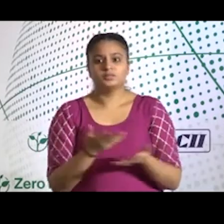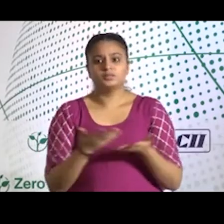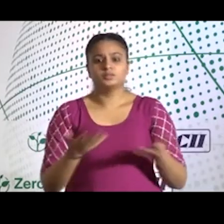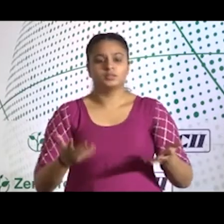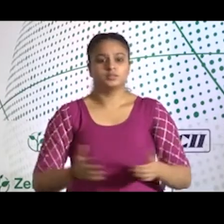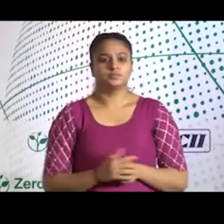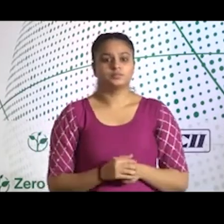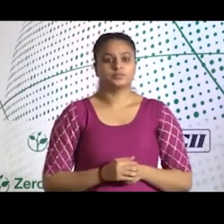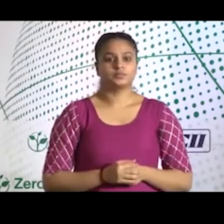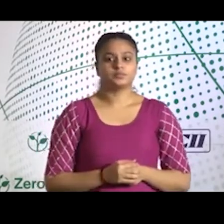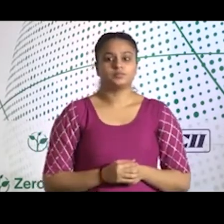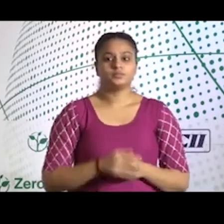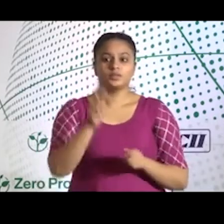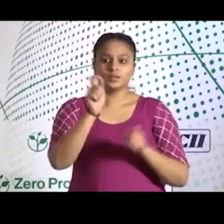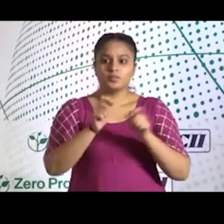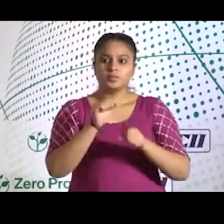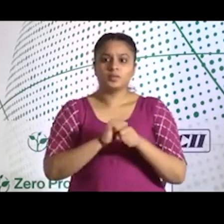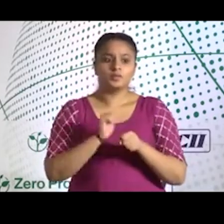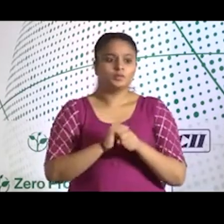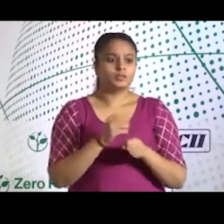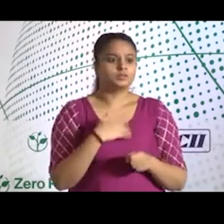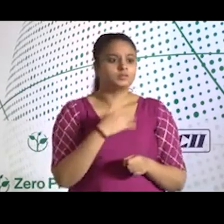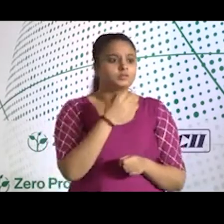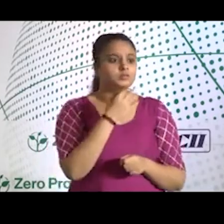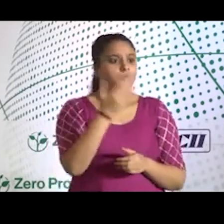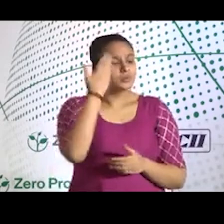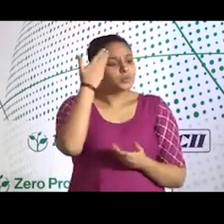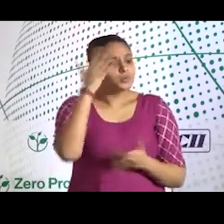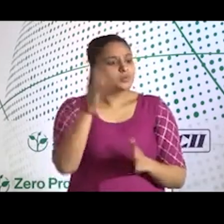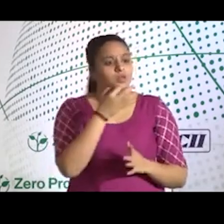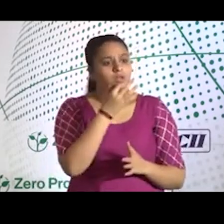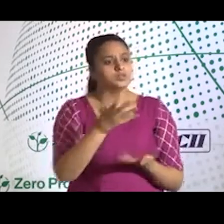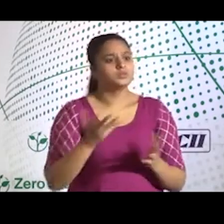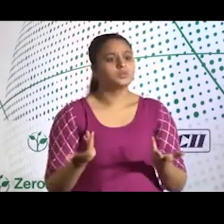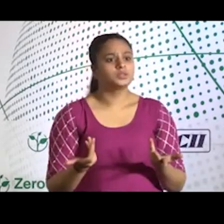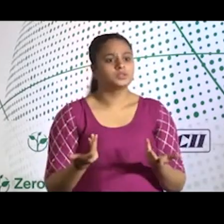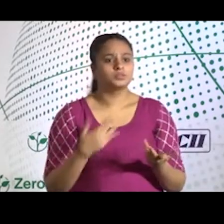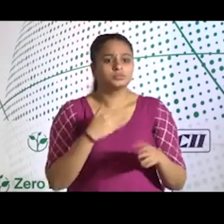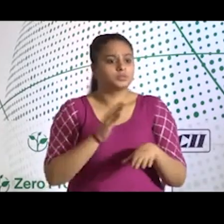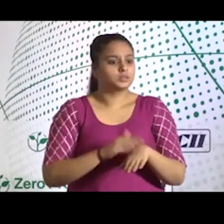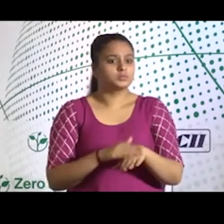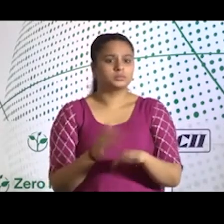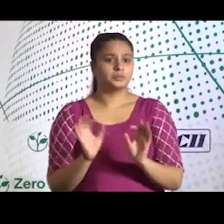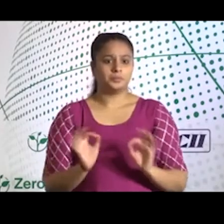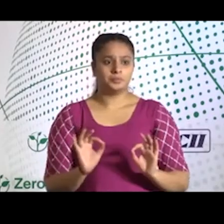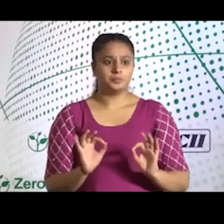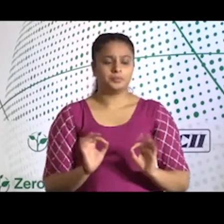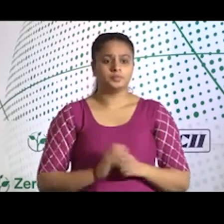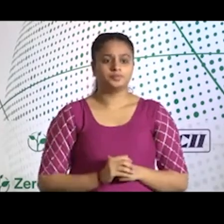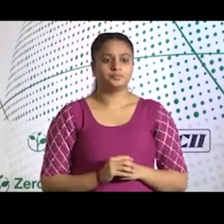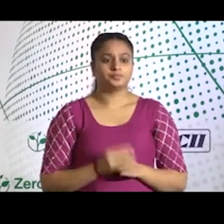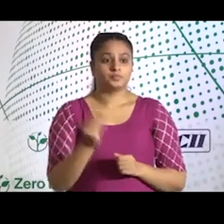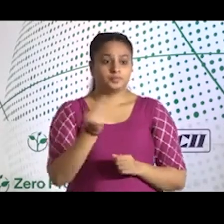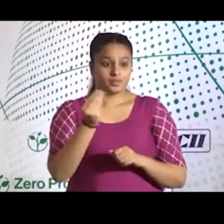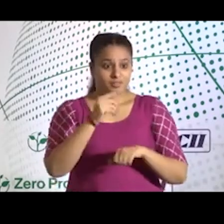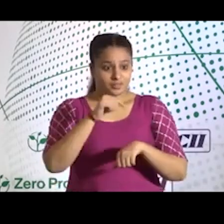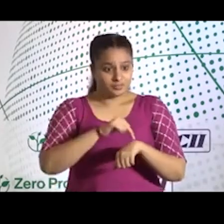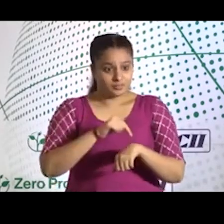Employees are no what we would ask for because they had never experienced it. And sometimes the requests